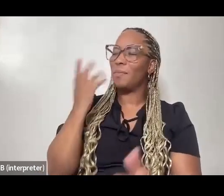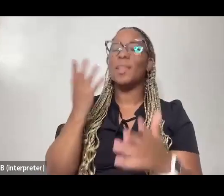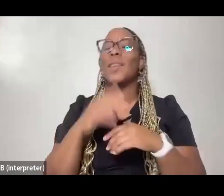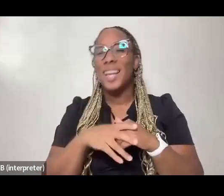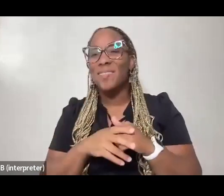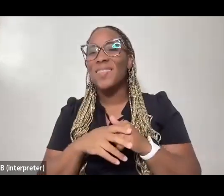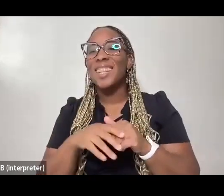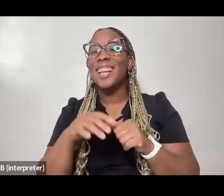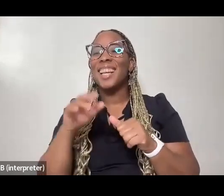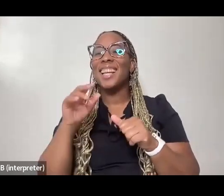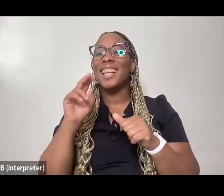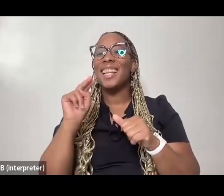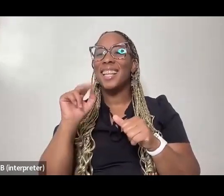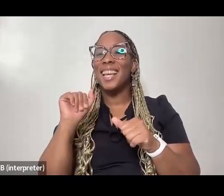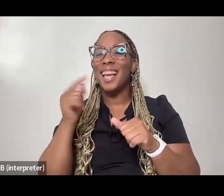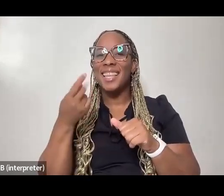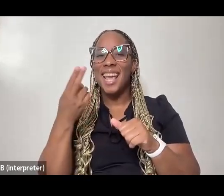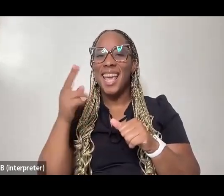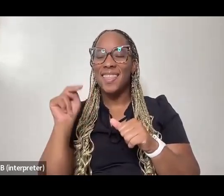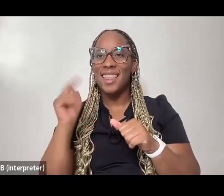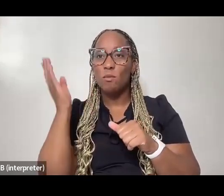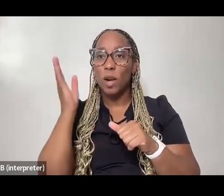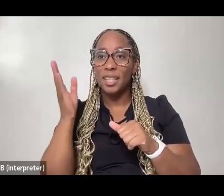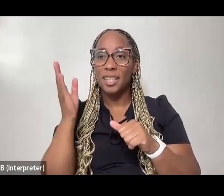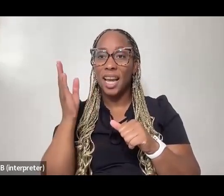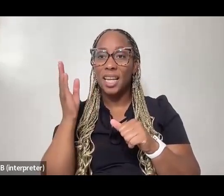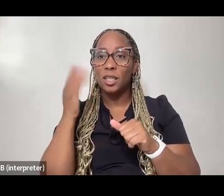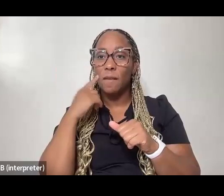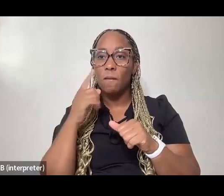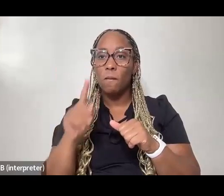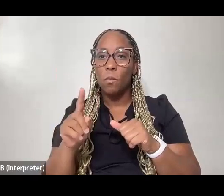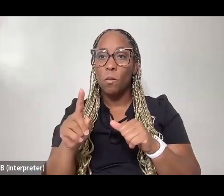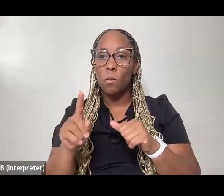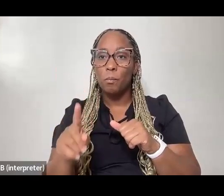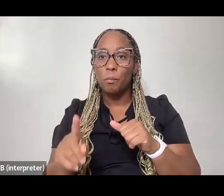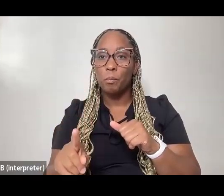The one who did the presentation earlier for --